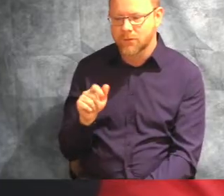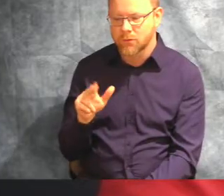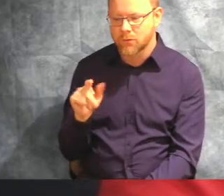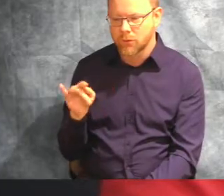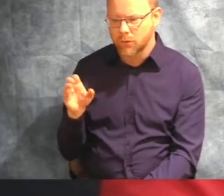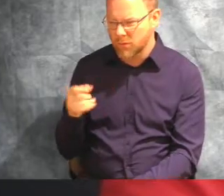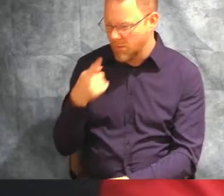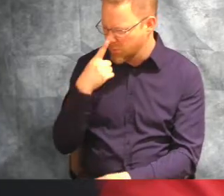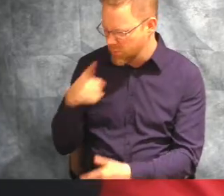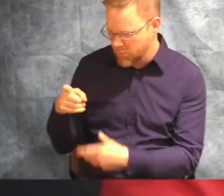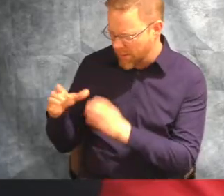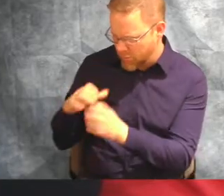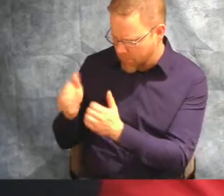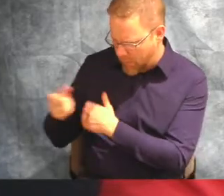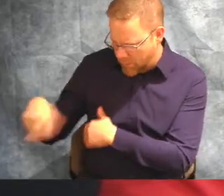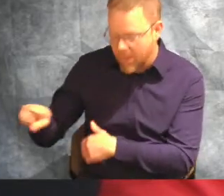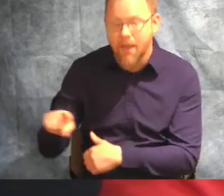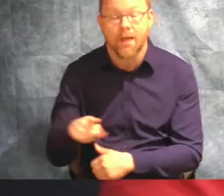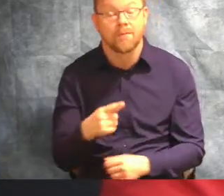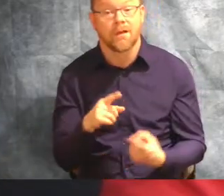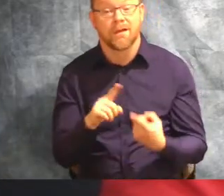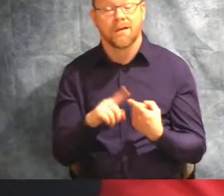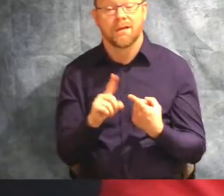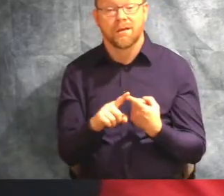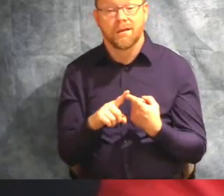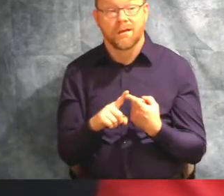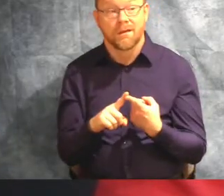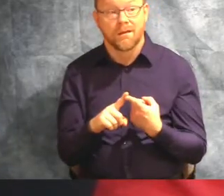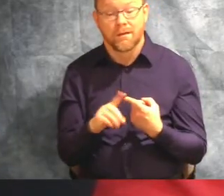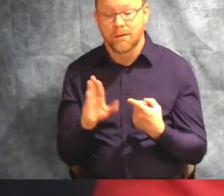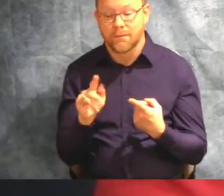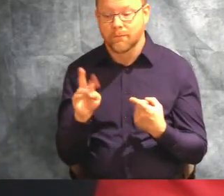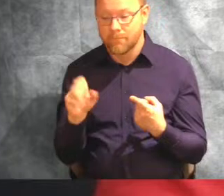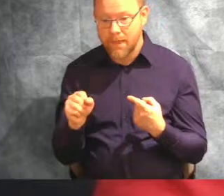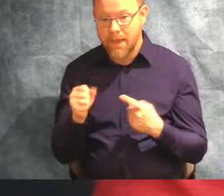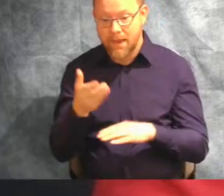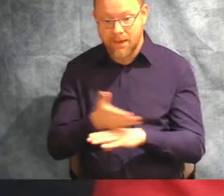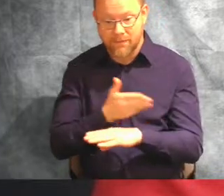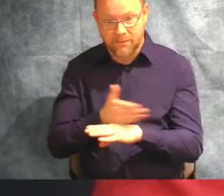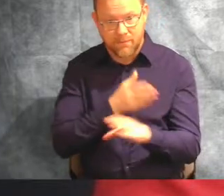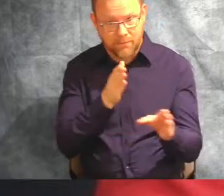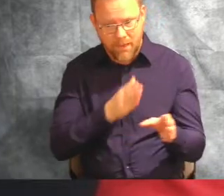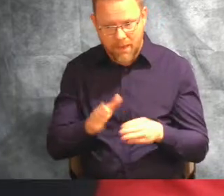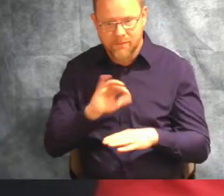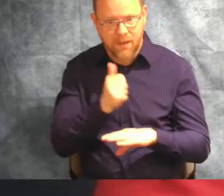them a couple things. One is there is a banks redevelopment plan, and it's more than just a